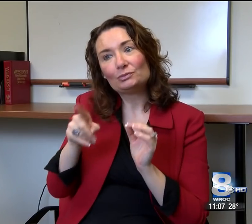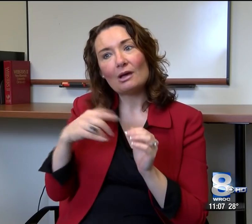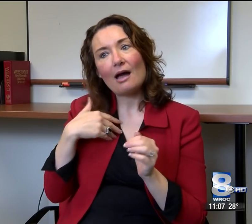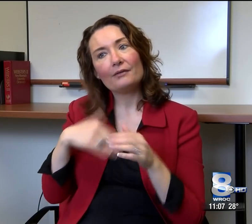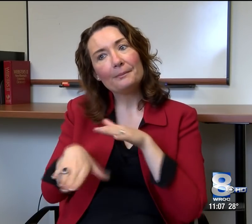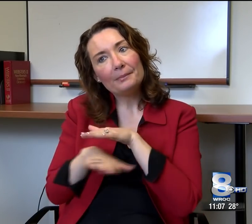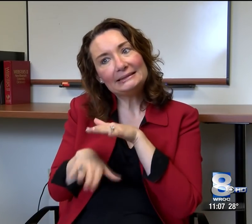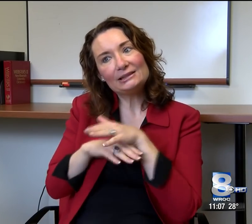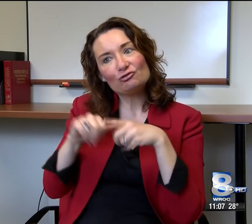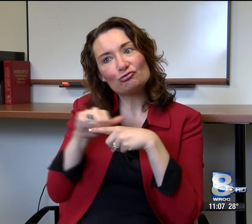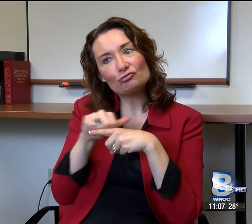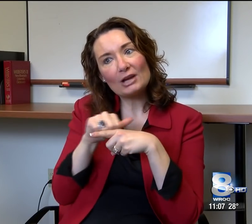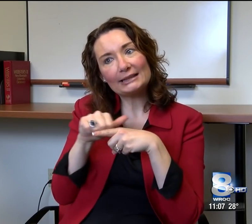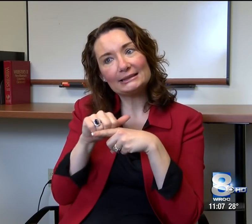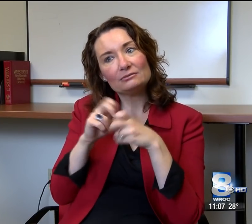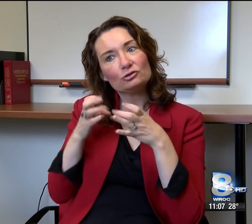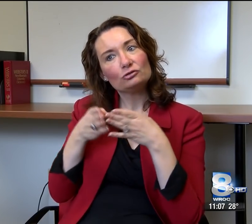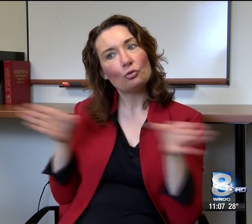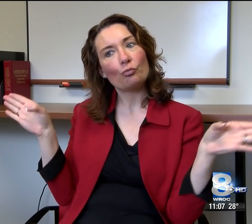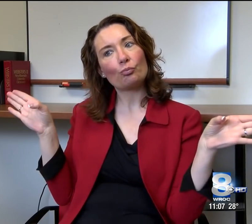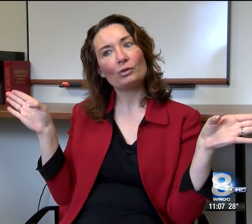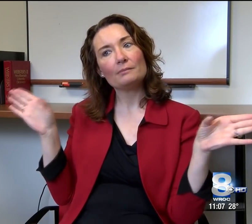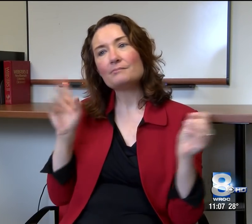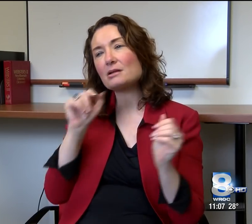Many of our interpreters were not trained.